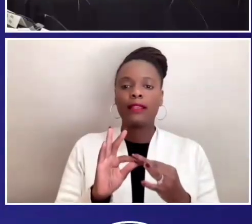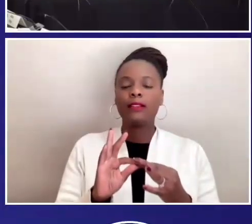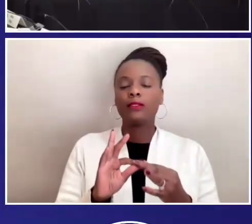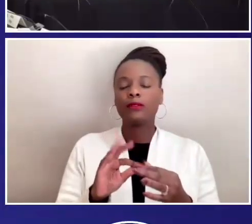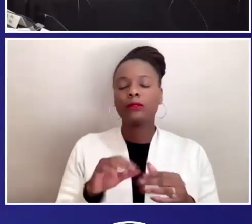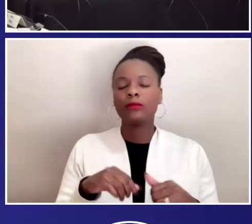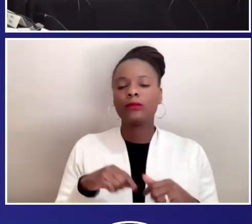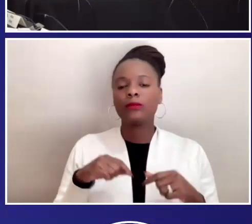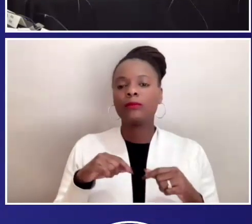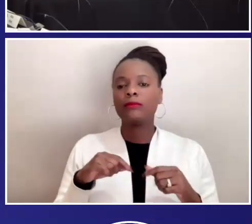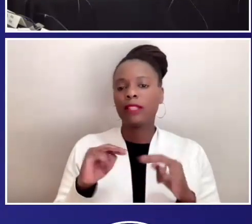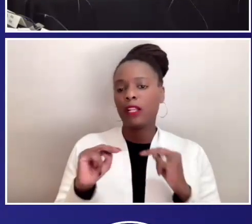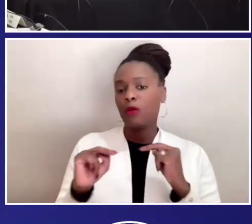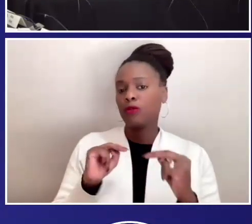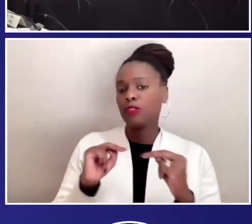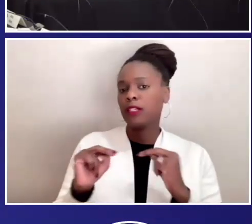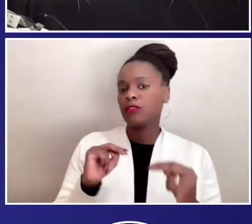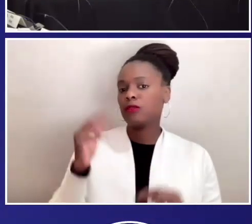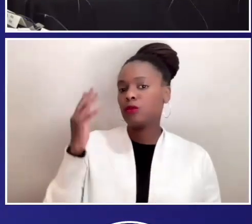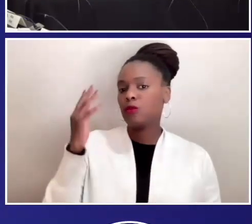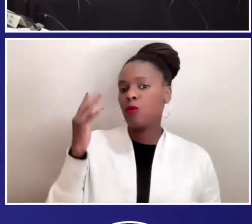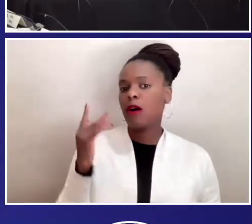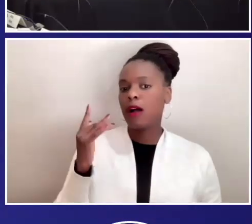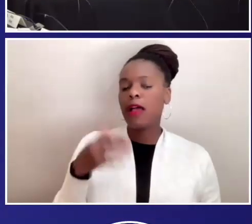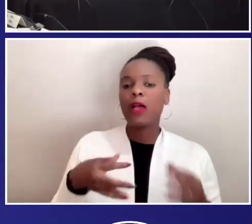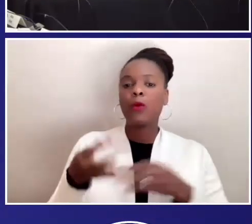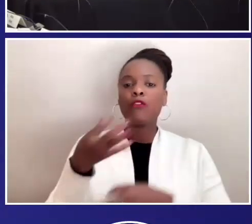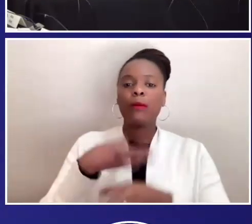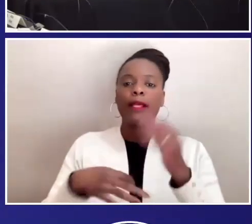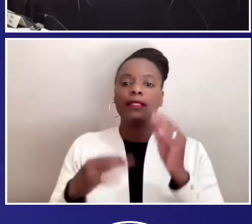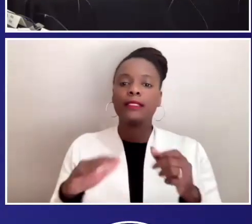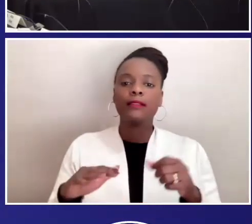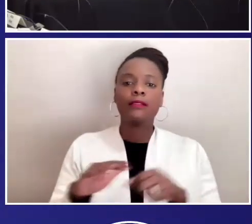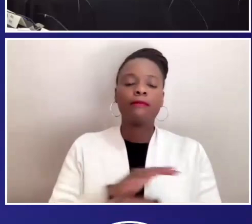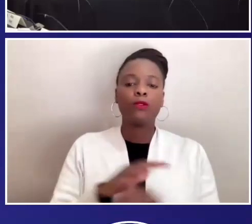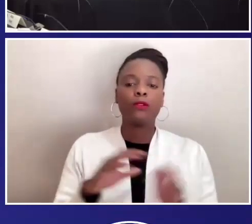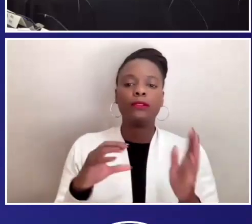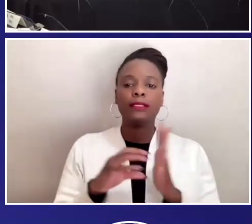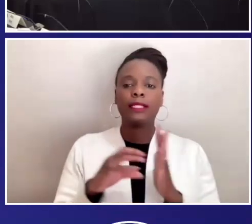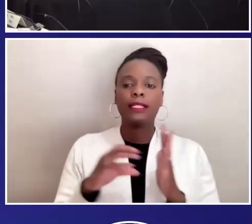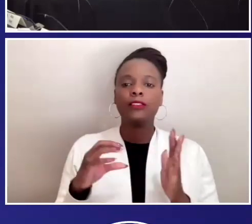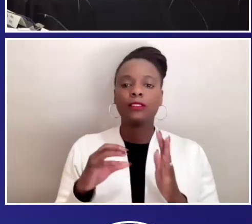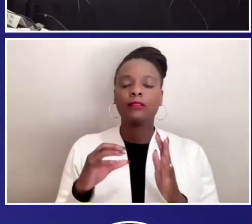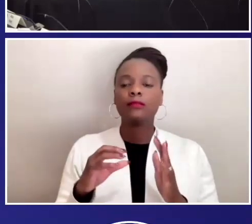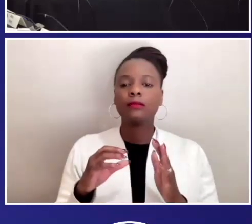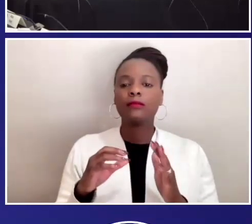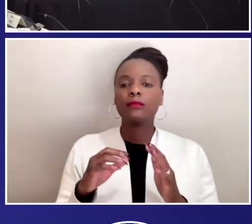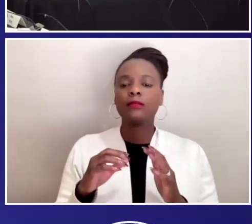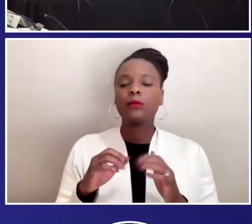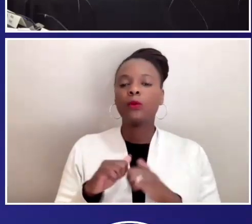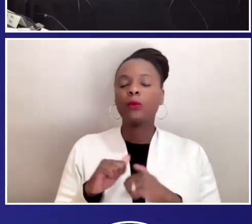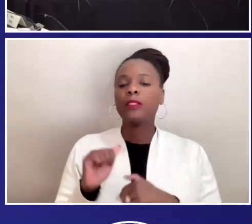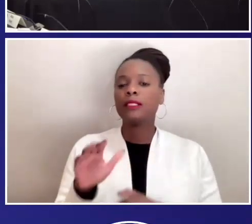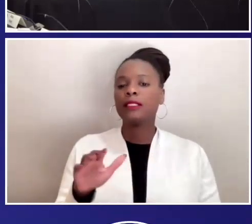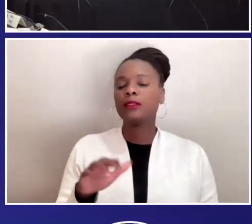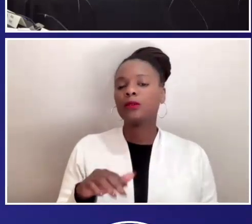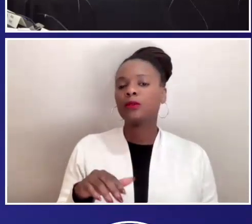negotiations is because we're replacing the section when we send it to the Federal Register, and because we're doing that,